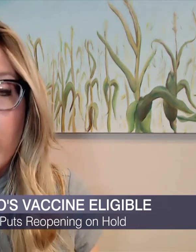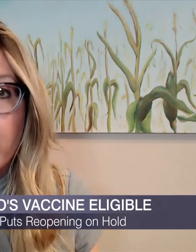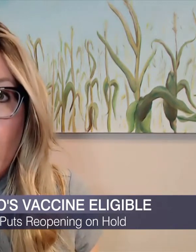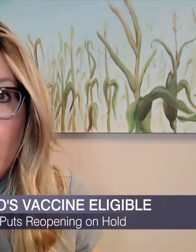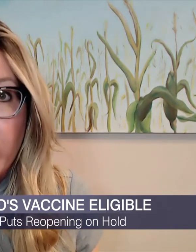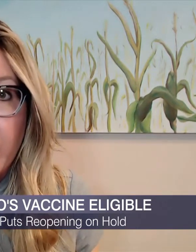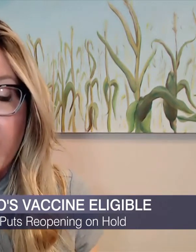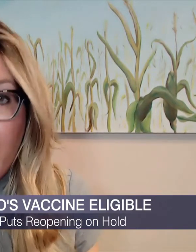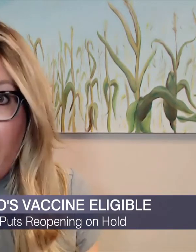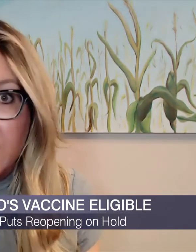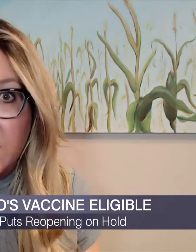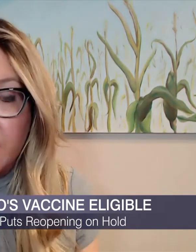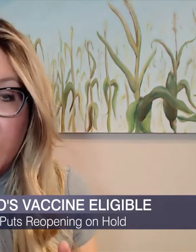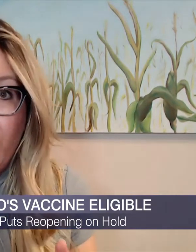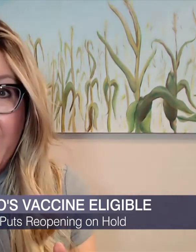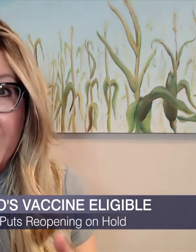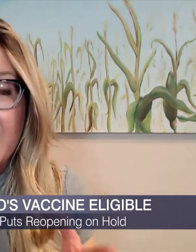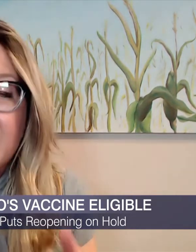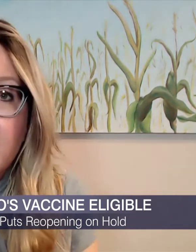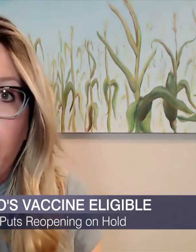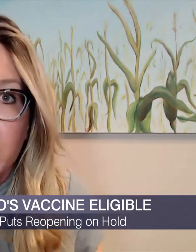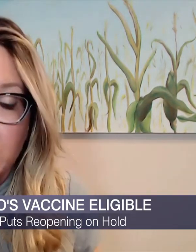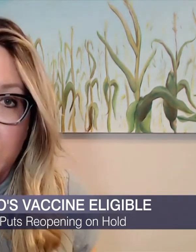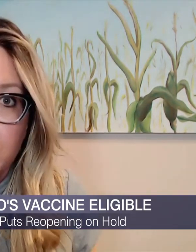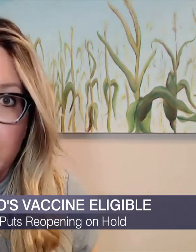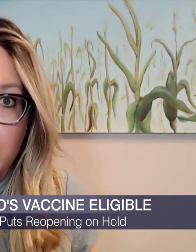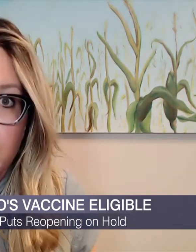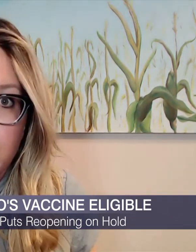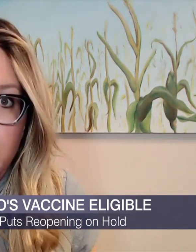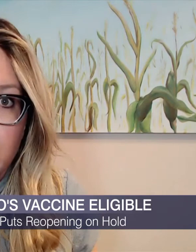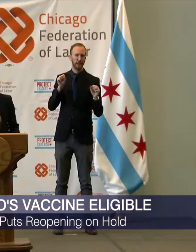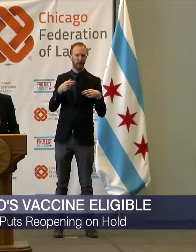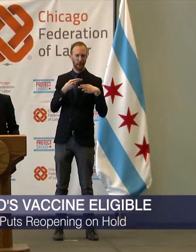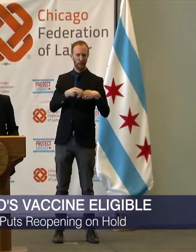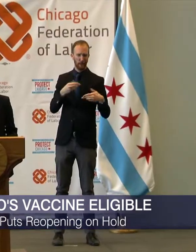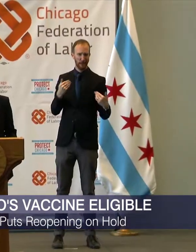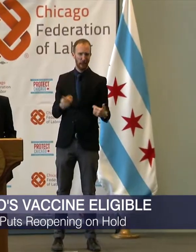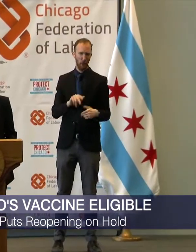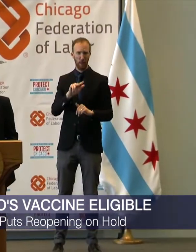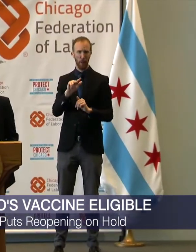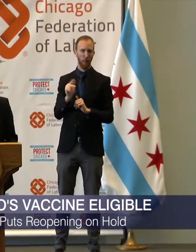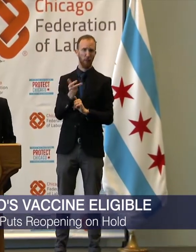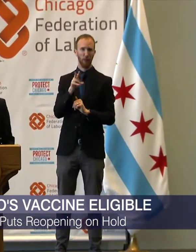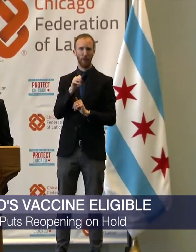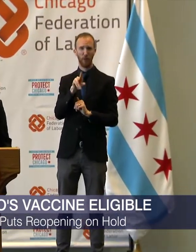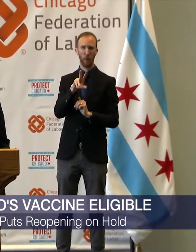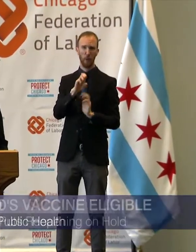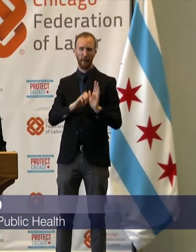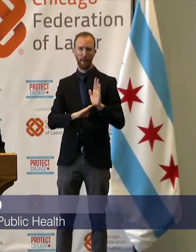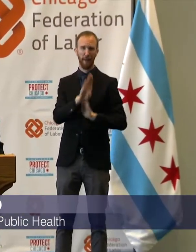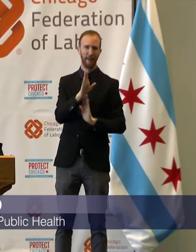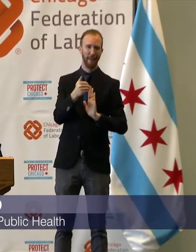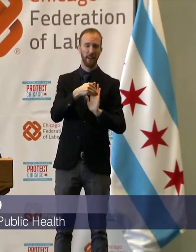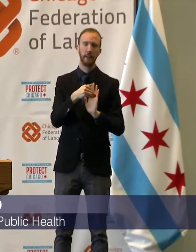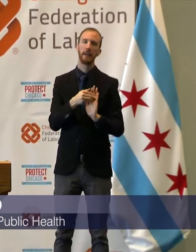NOW, ABOUT 400 PEOPLE A DAY WITH